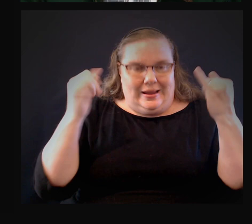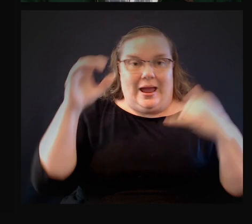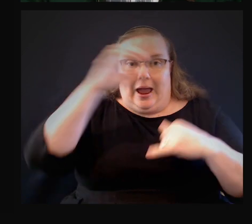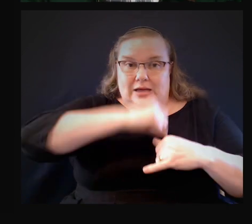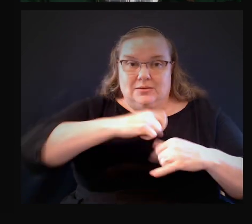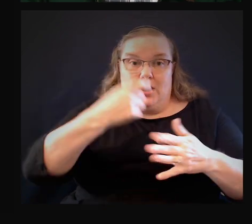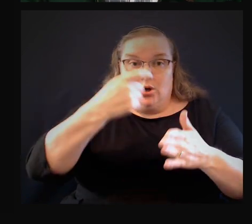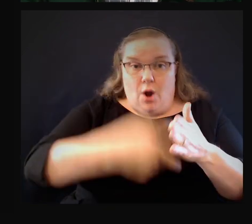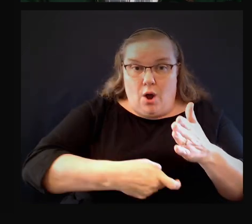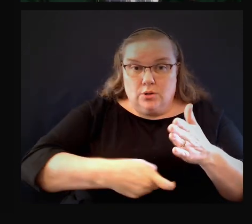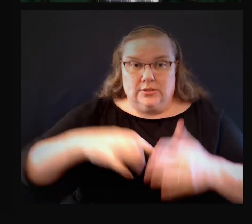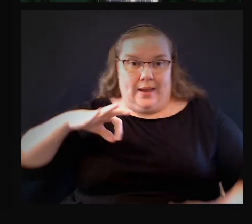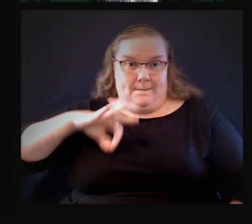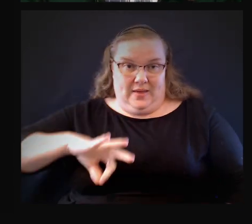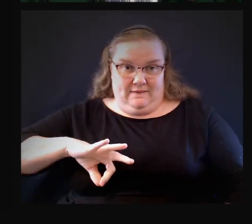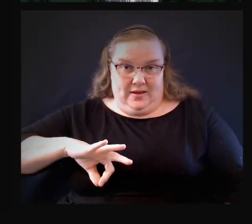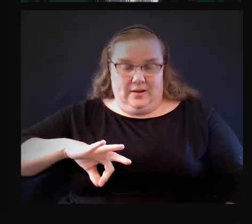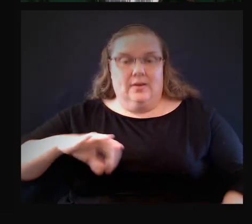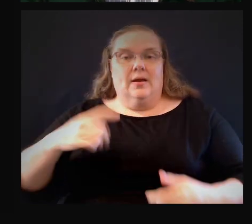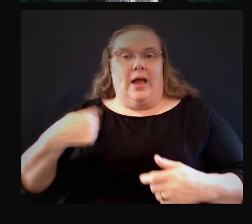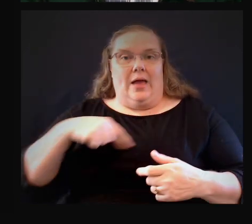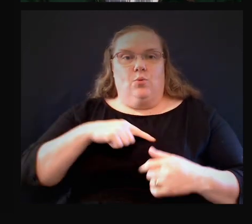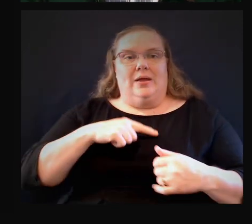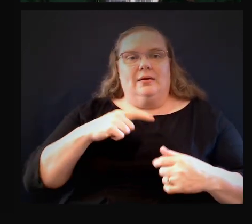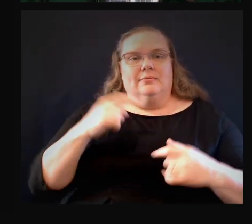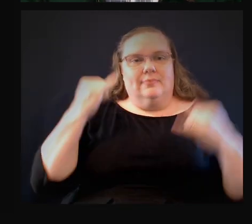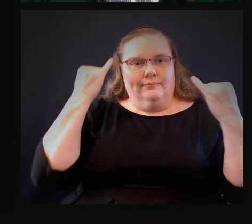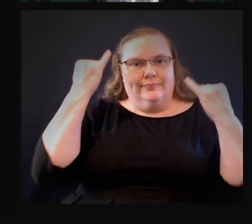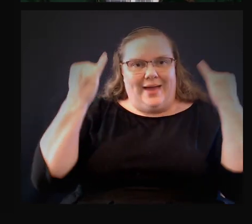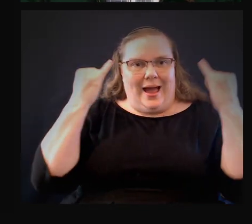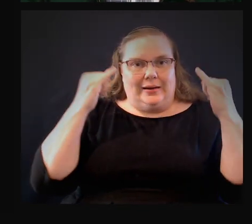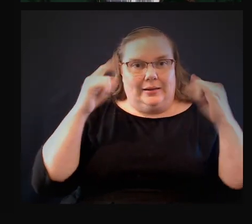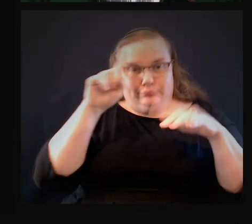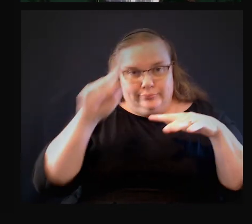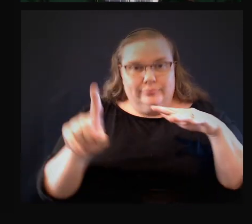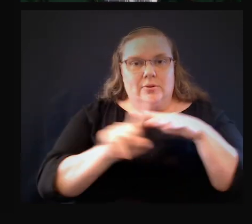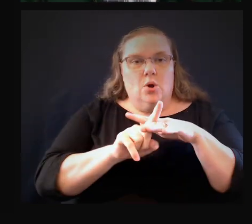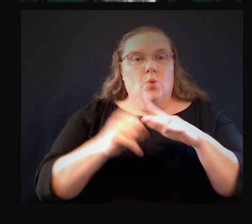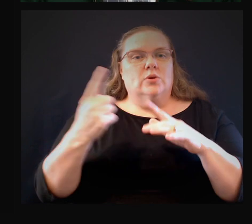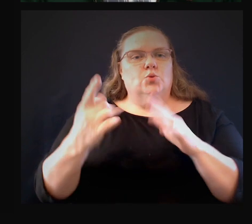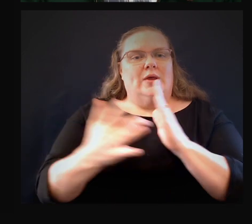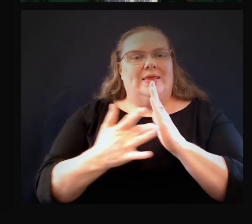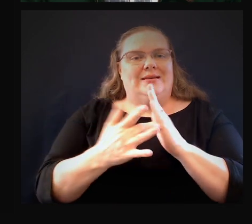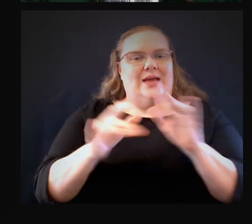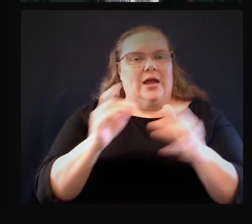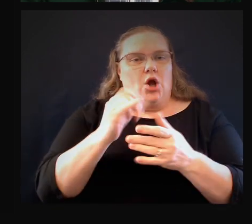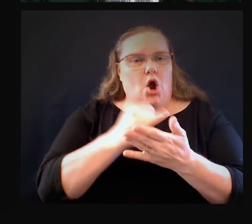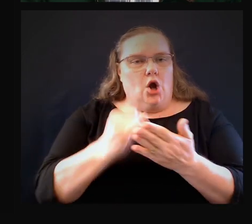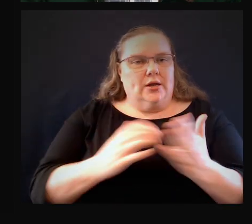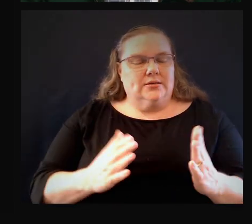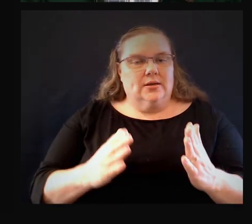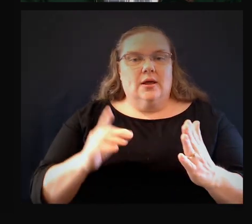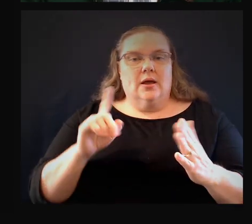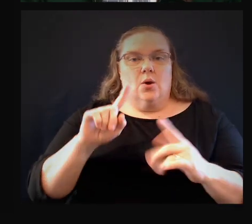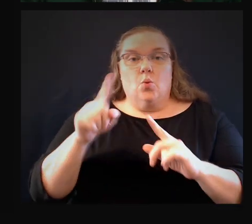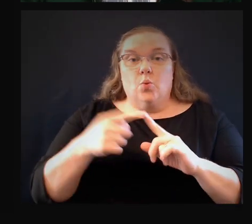The idea we decided to run with came from one of our tech artists. He figured out that when the game was paused,